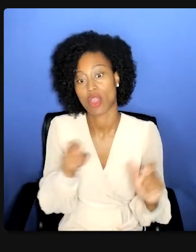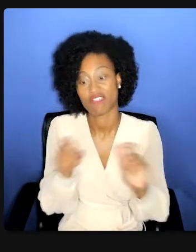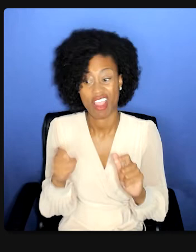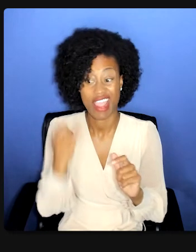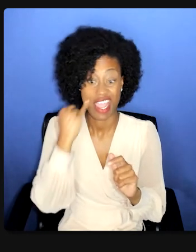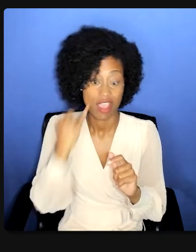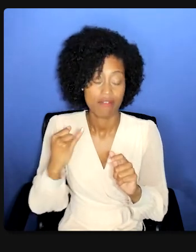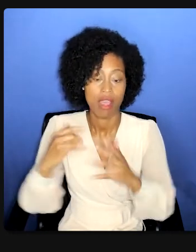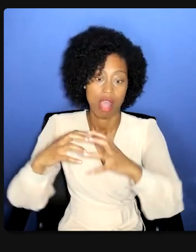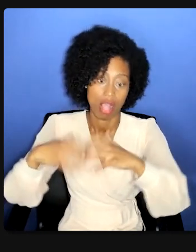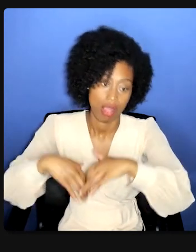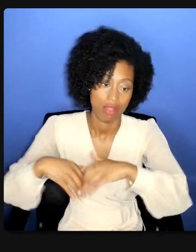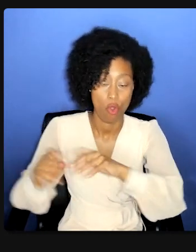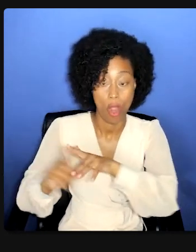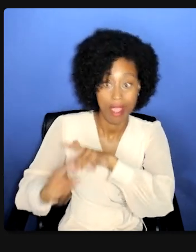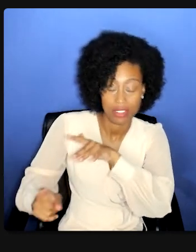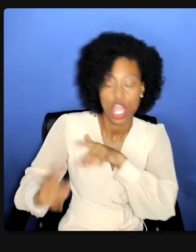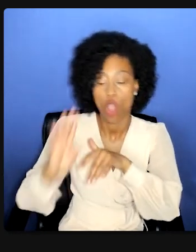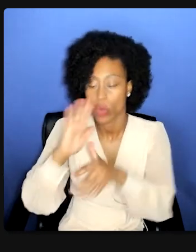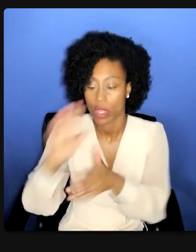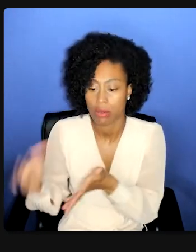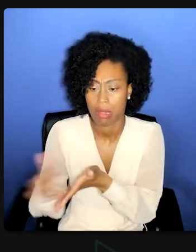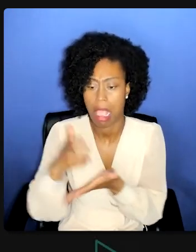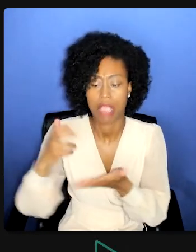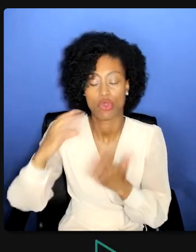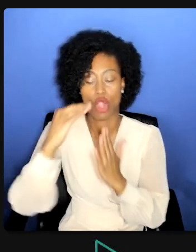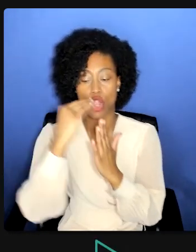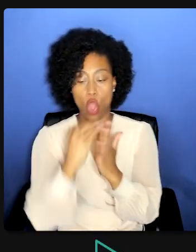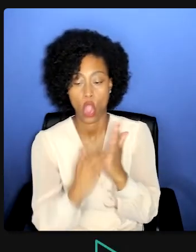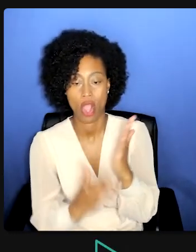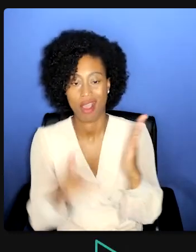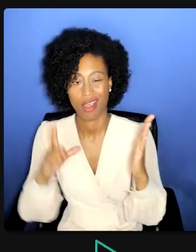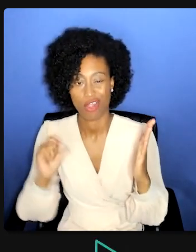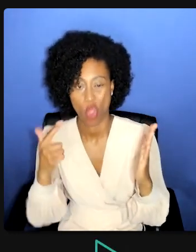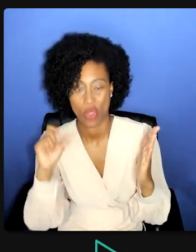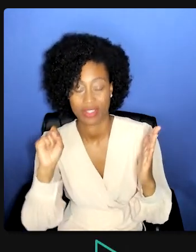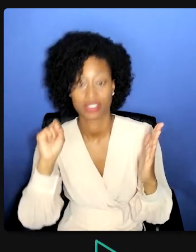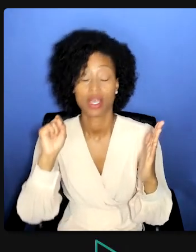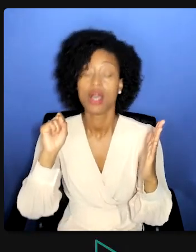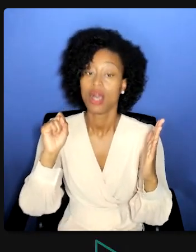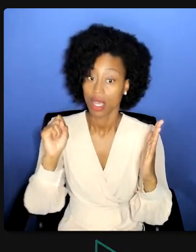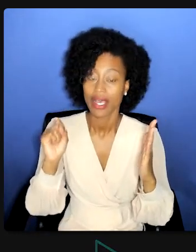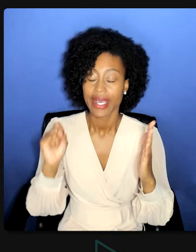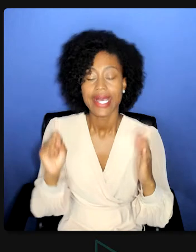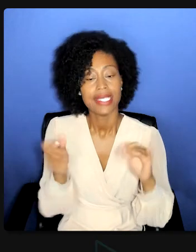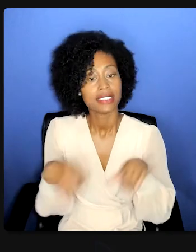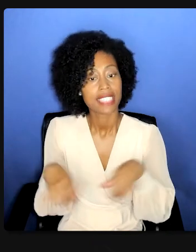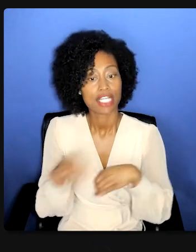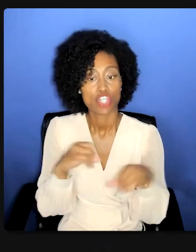or crashes, it collects the logs, right? The logs are either standard output and standard error